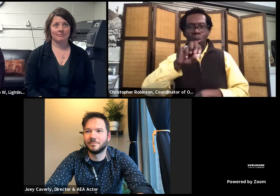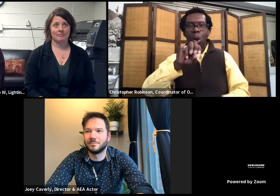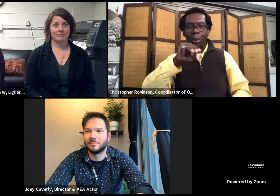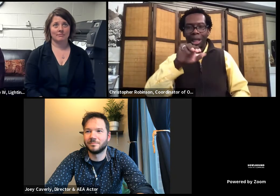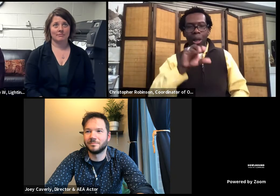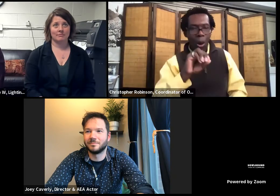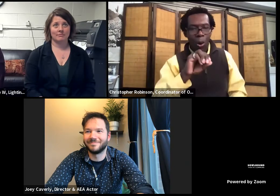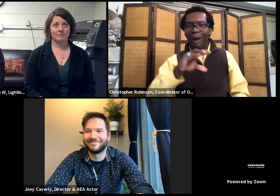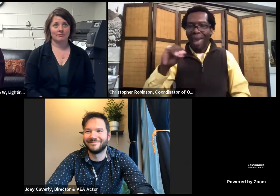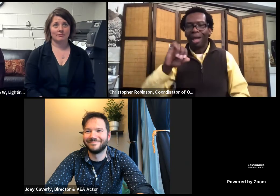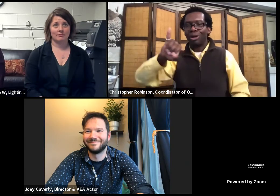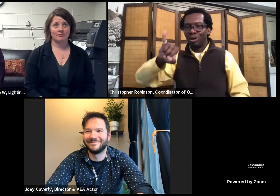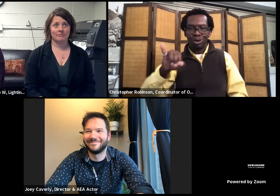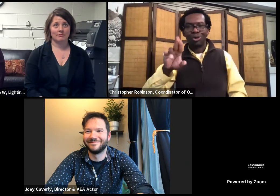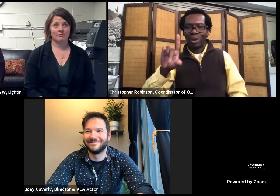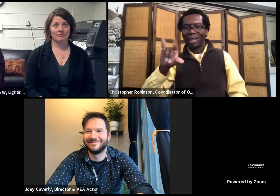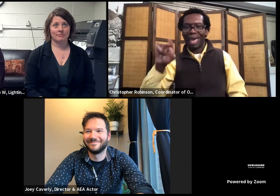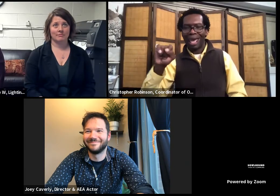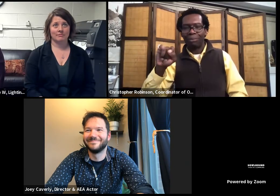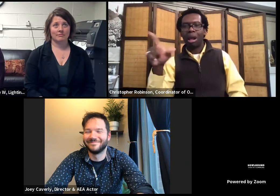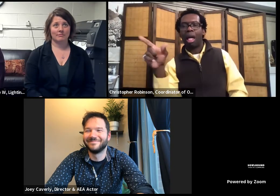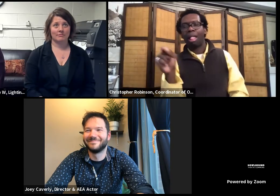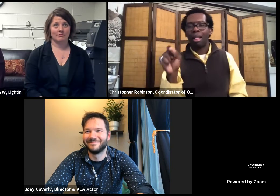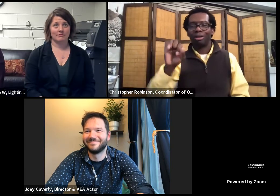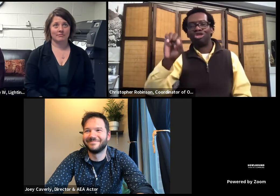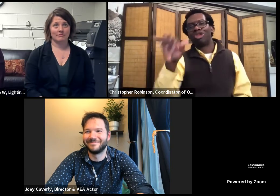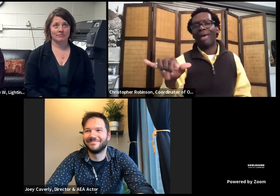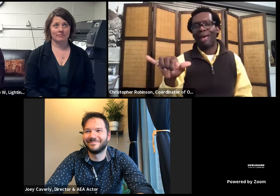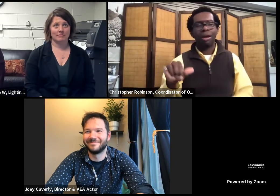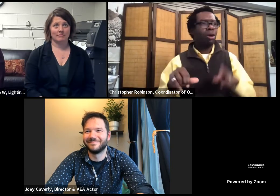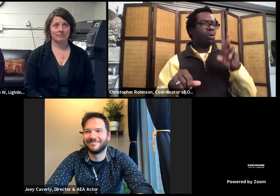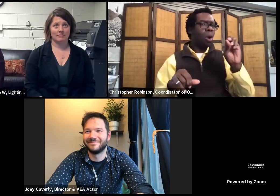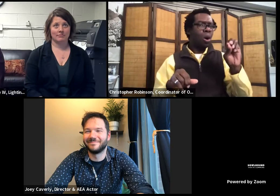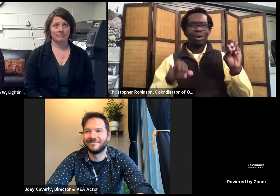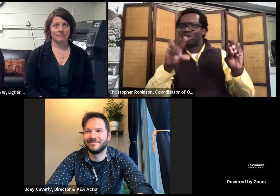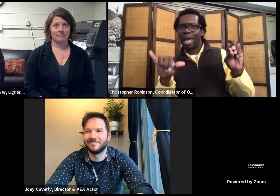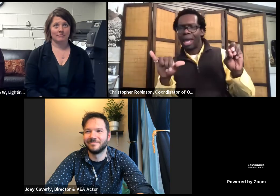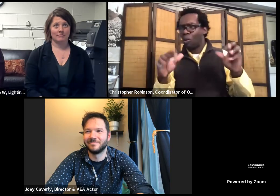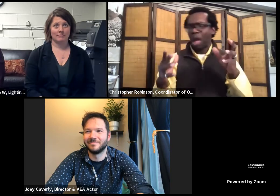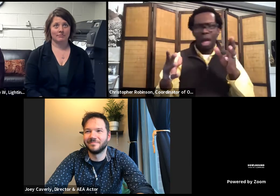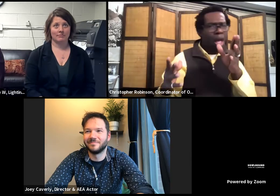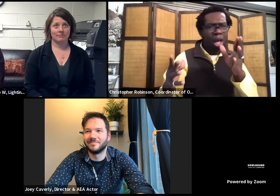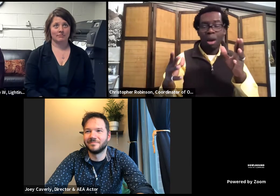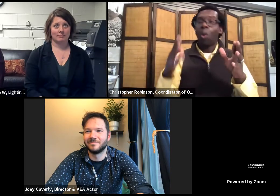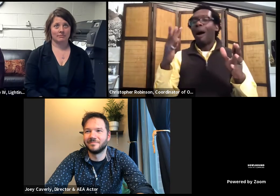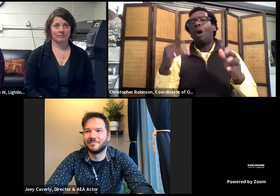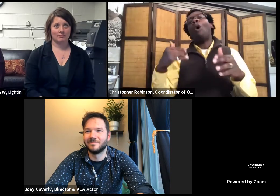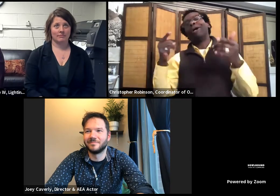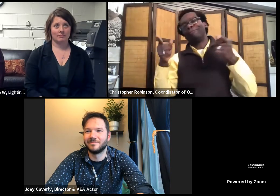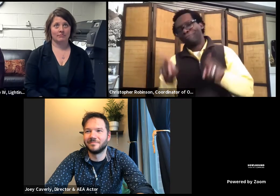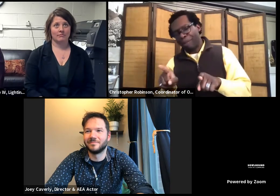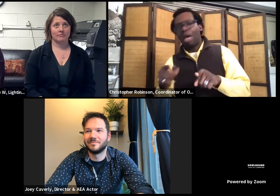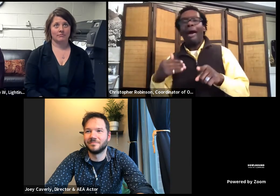Well, I'm talking about "Romeo and Juliet," and "Romeo and Juliet," we have to say Ro and J. Like, I don't know what you're talking about,